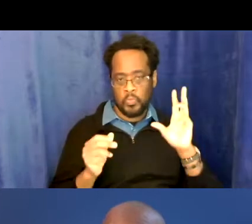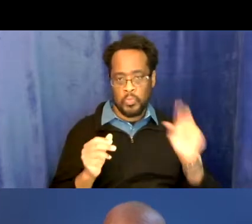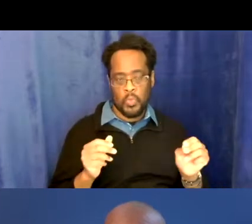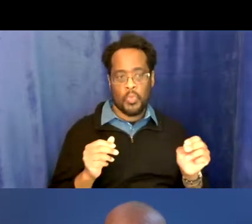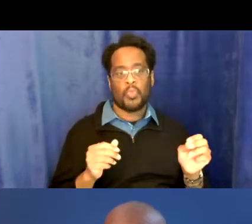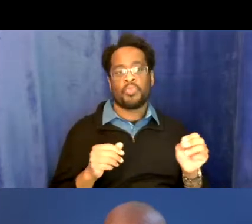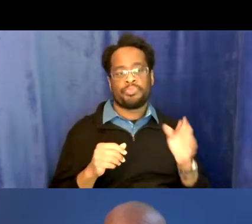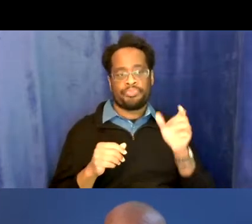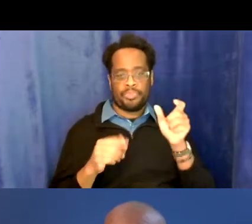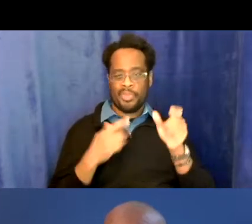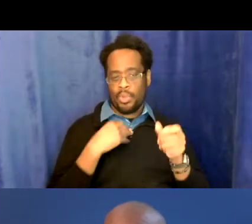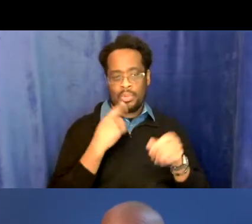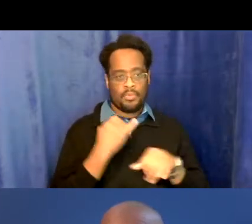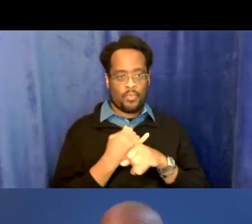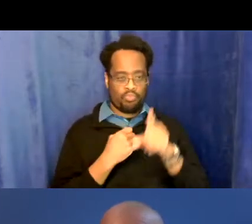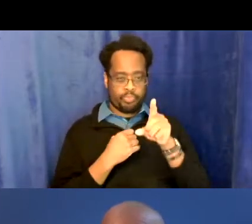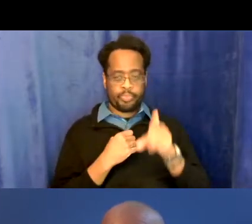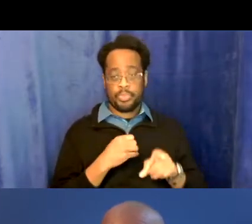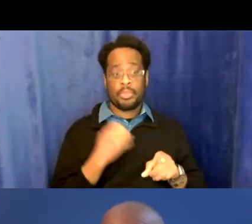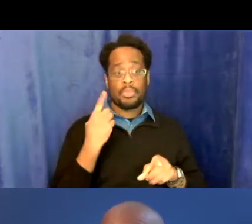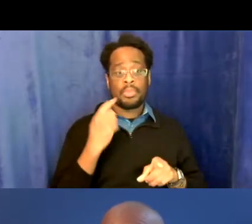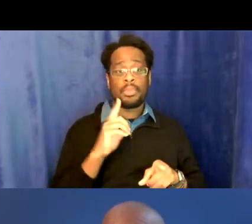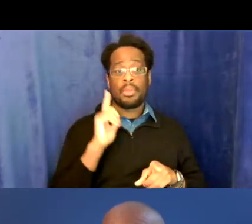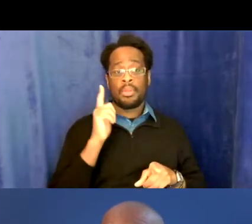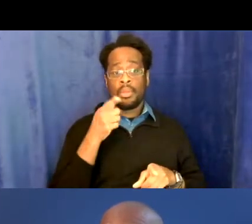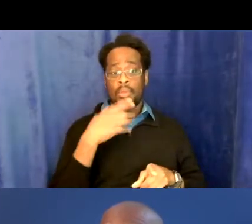uh residential areas and some of them that could not- and you see some of the white